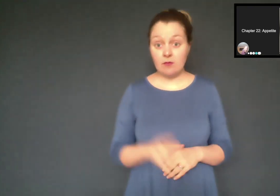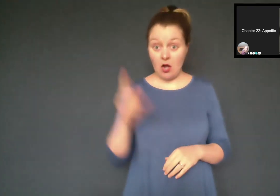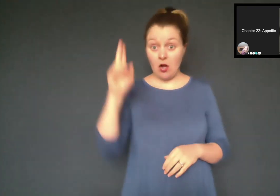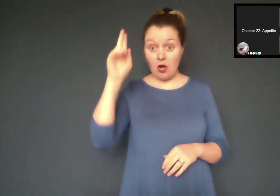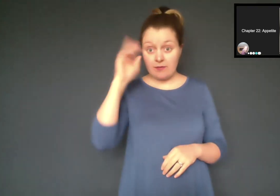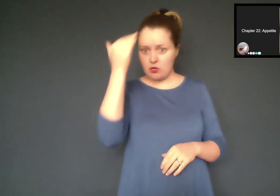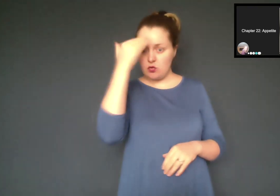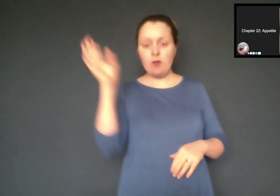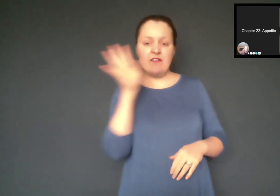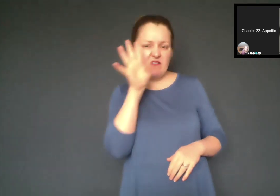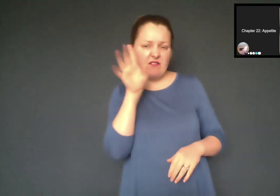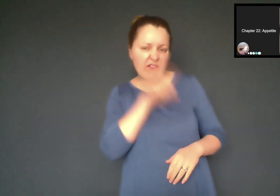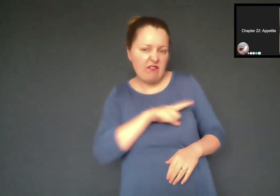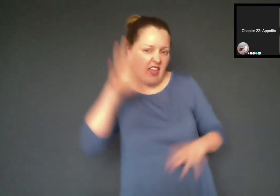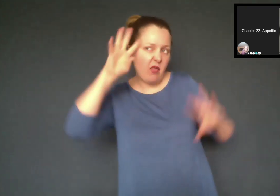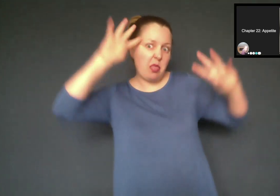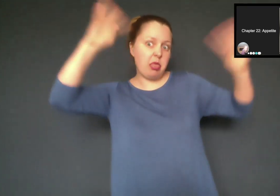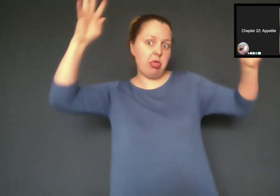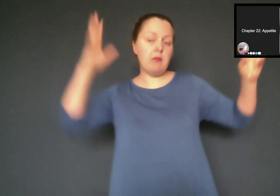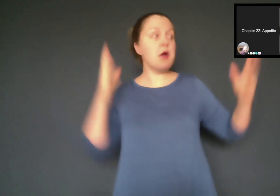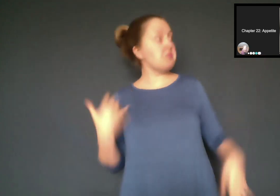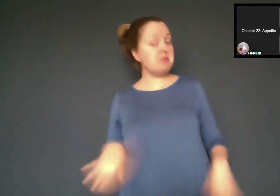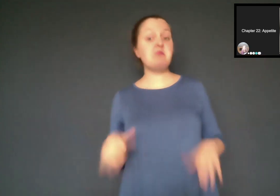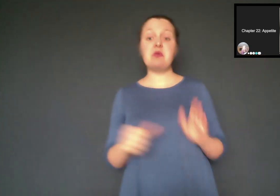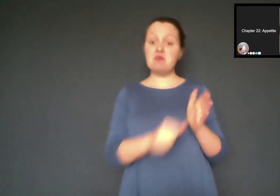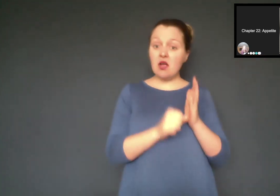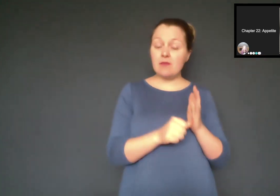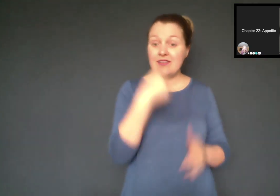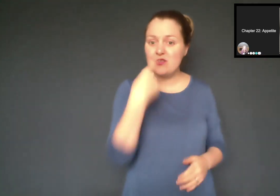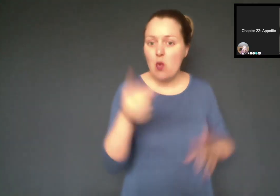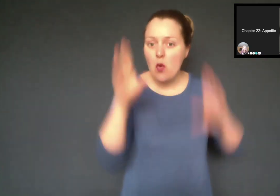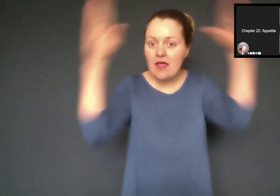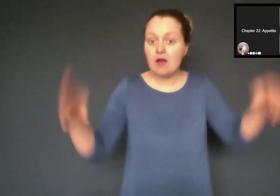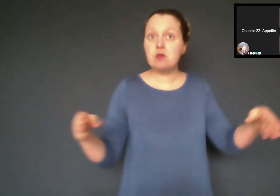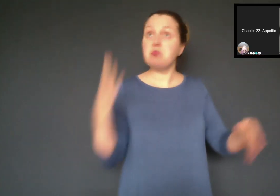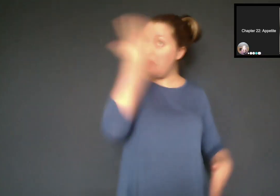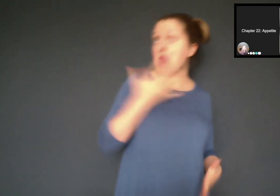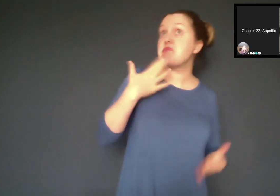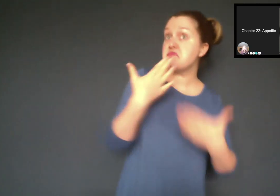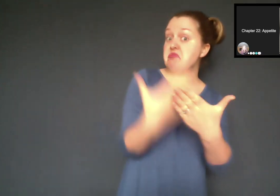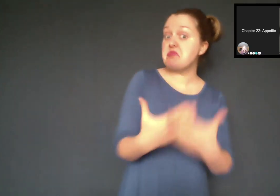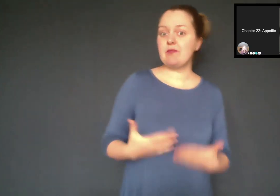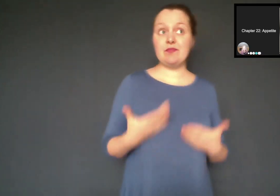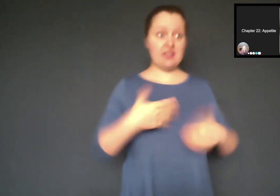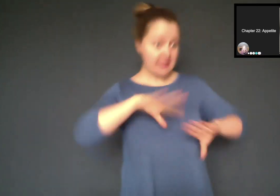and said so look looks good he told the hood house satisfied it wanted to know